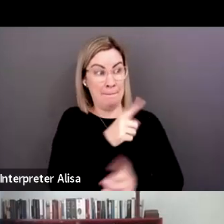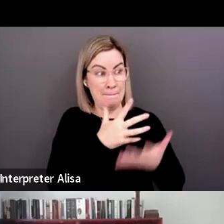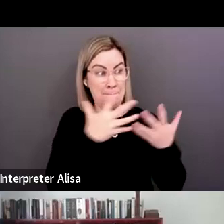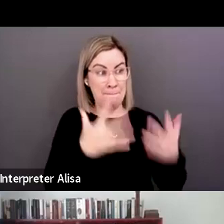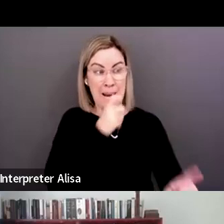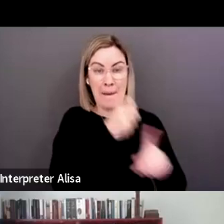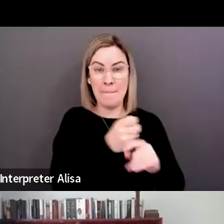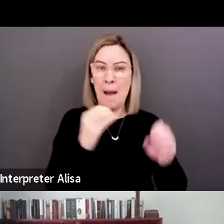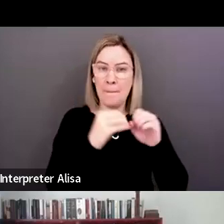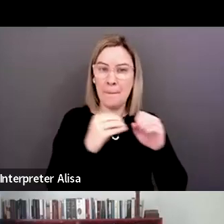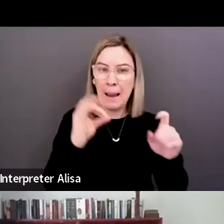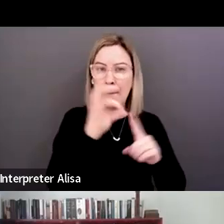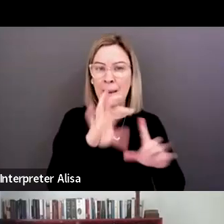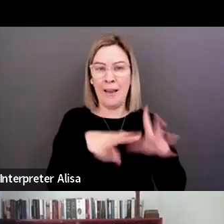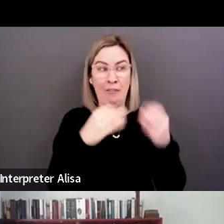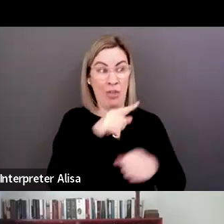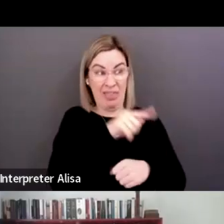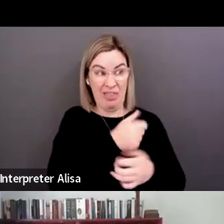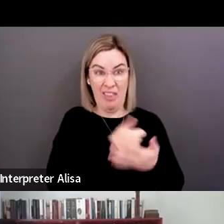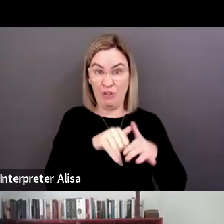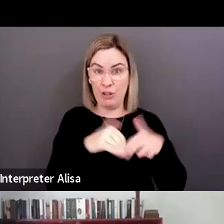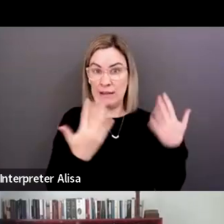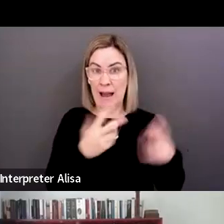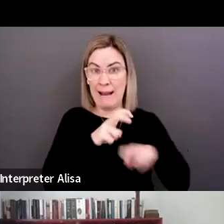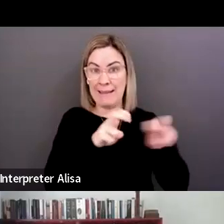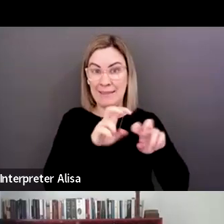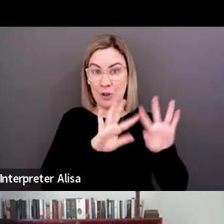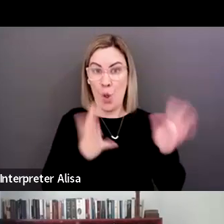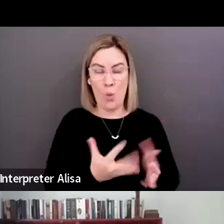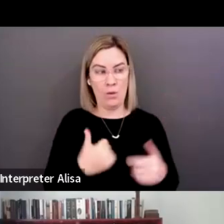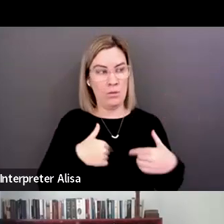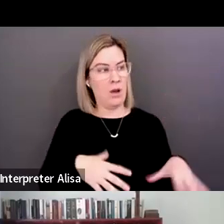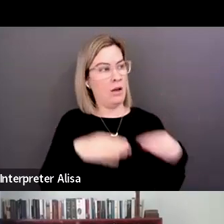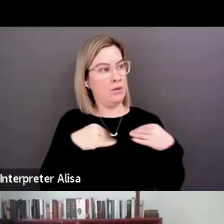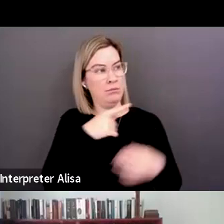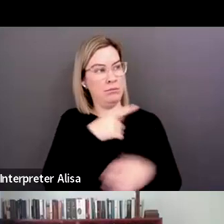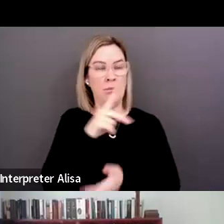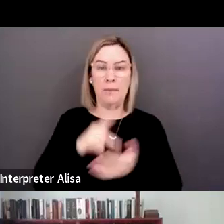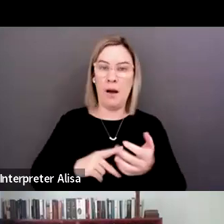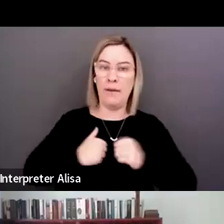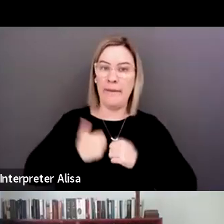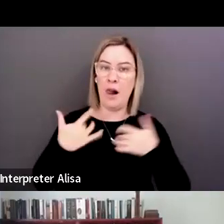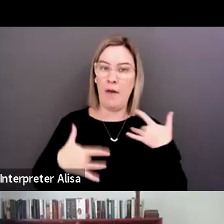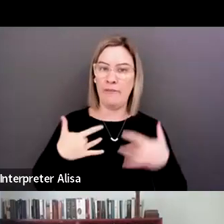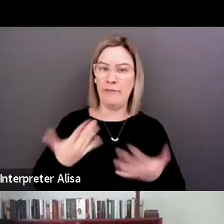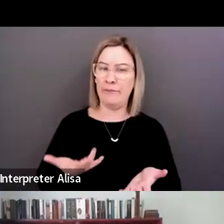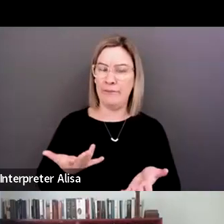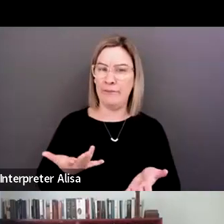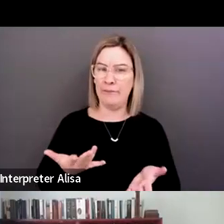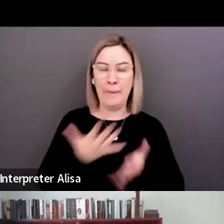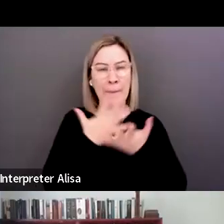And Mel Evans wrote a book called artwash, big oil and the arts. In it, she says how is there a gap between all the harmful impacts that companies